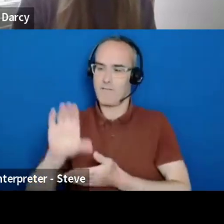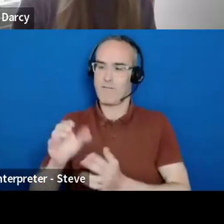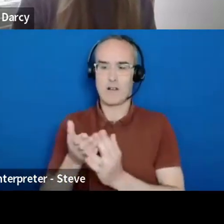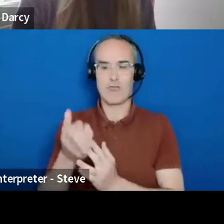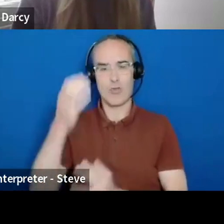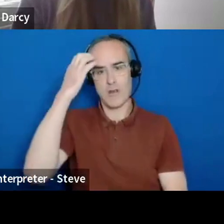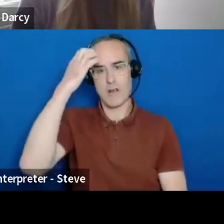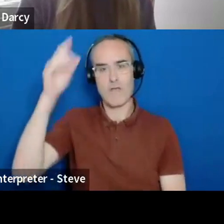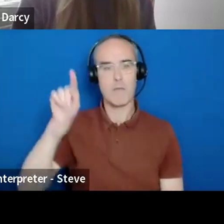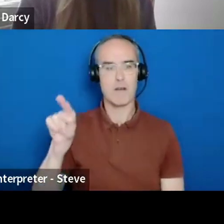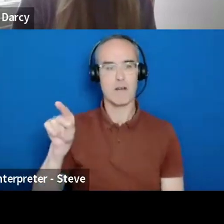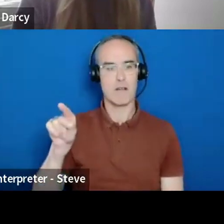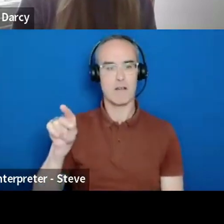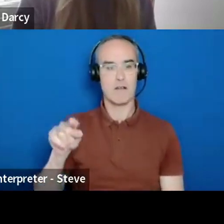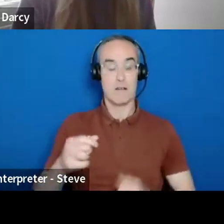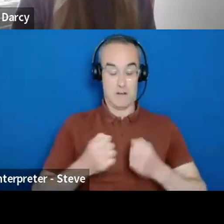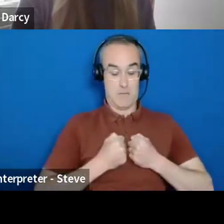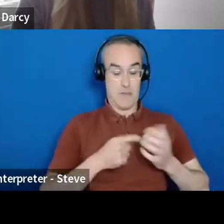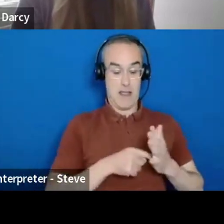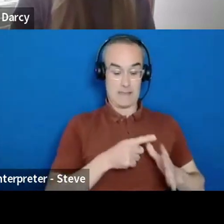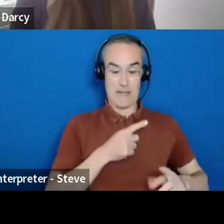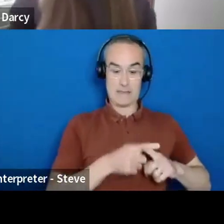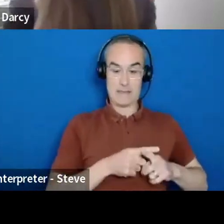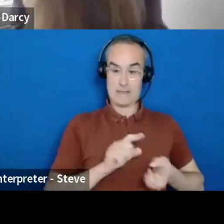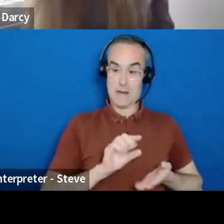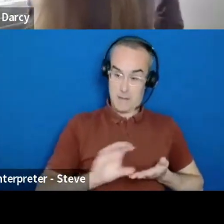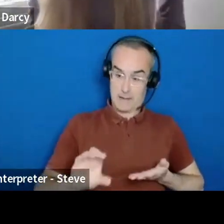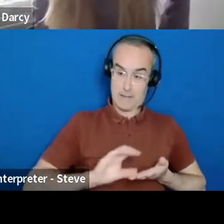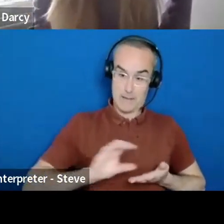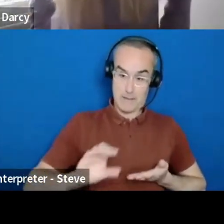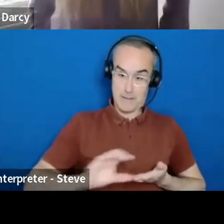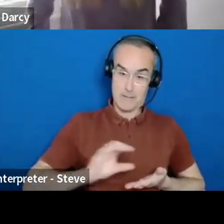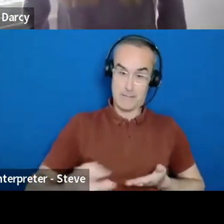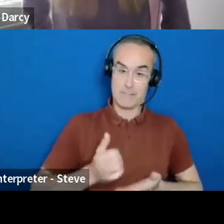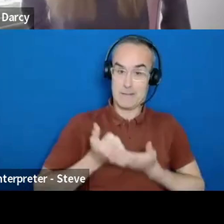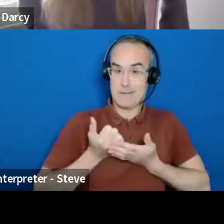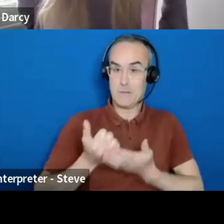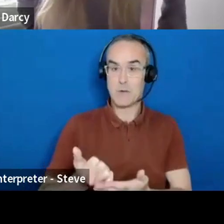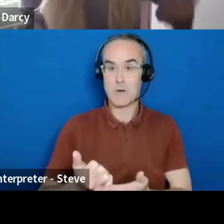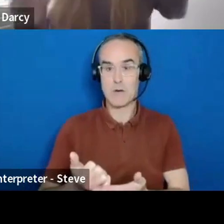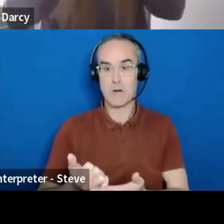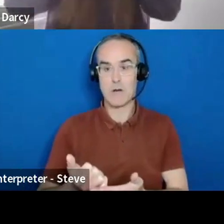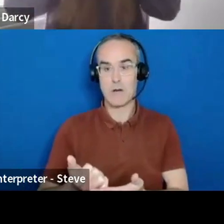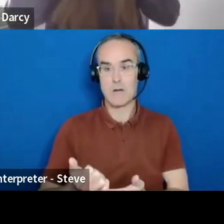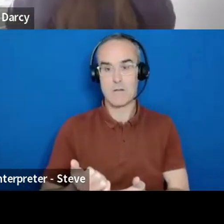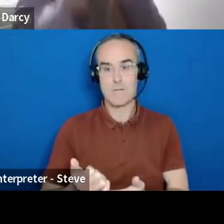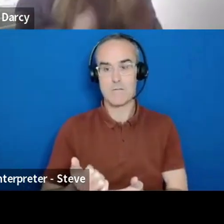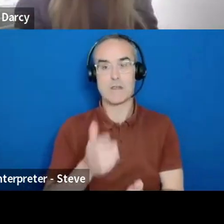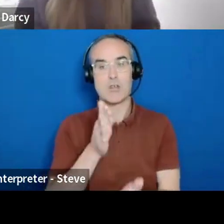funded by our taxes, isn't it? So it's our money and and it's a question of making sure that that money is being spent where